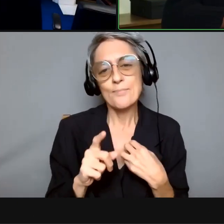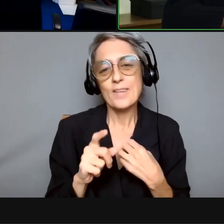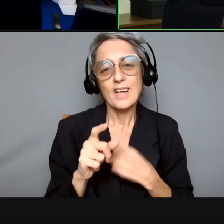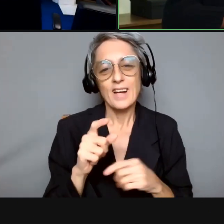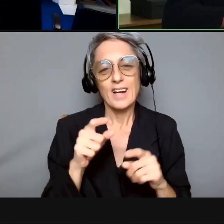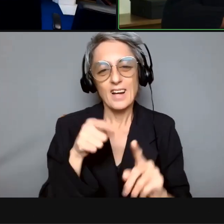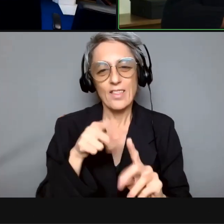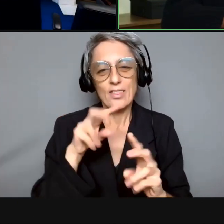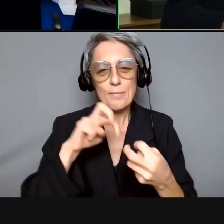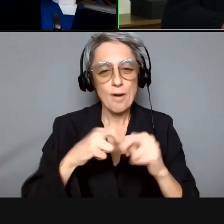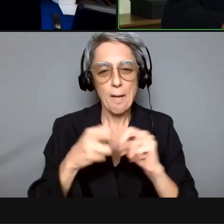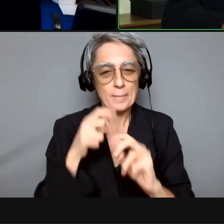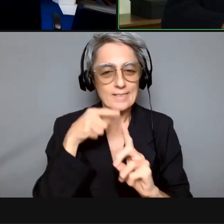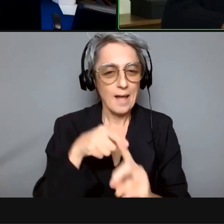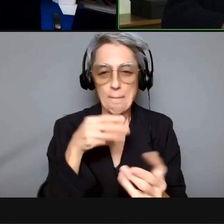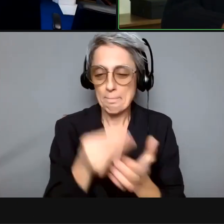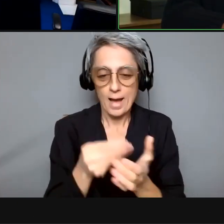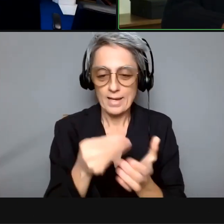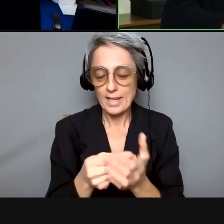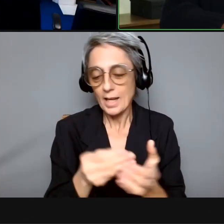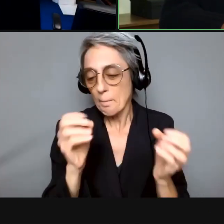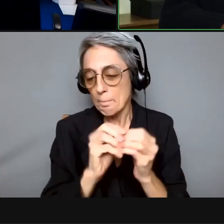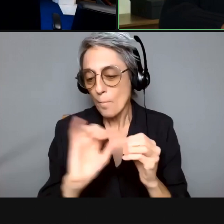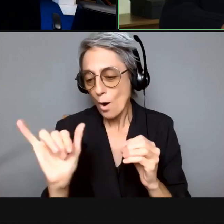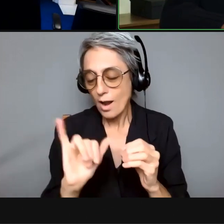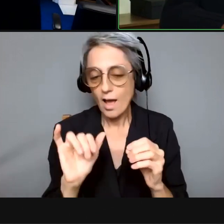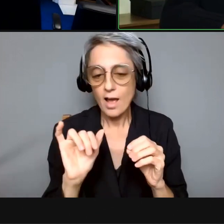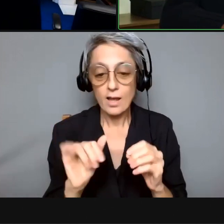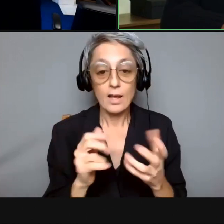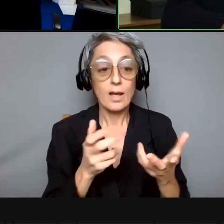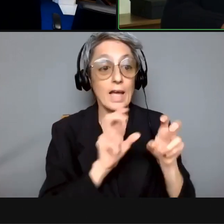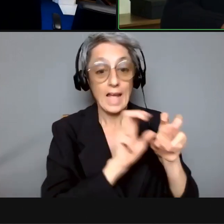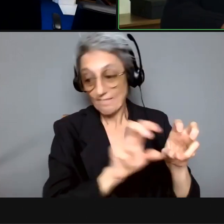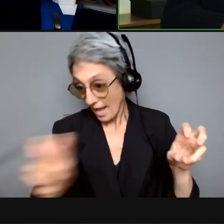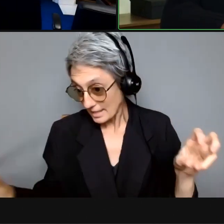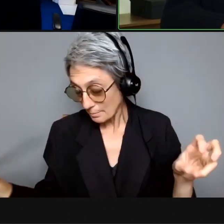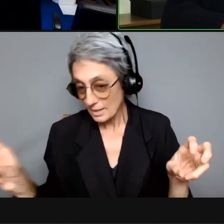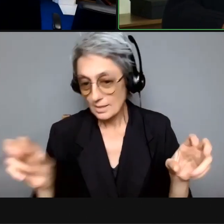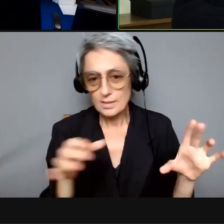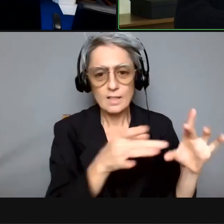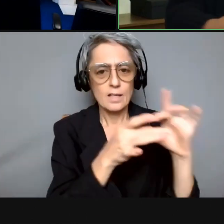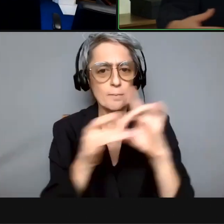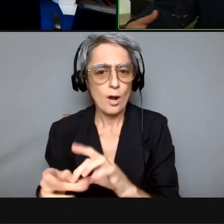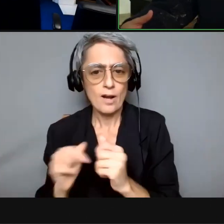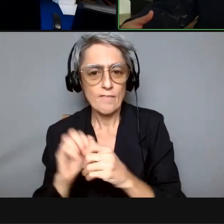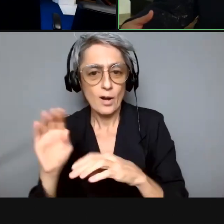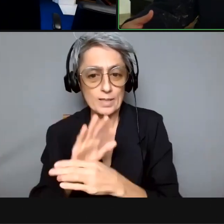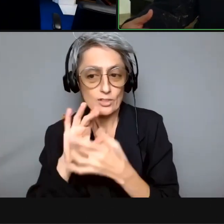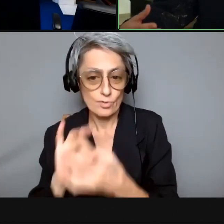am I going to be able to make these investments? Is part of our business relationship and over the amount of time